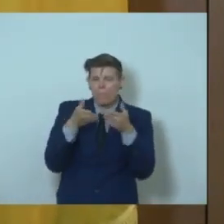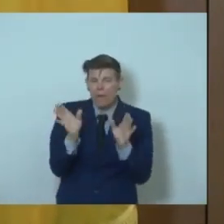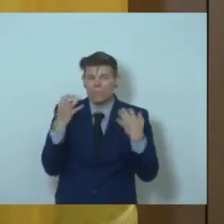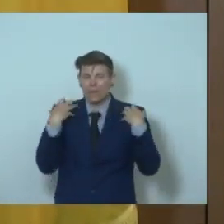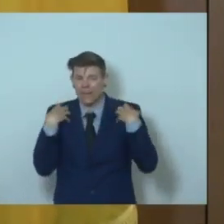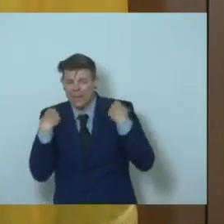RENAL DISEASE.